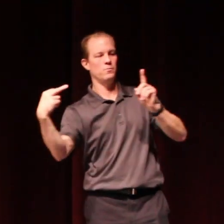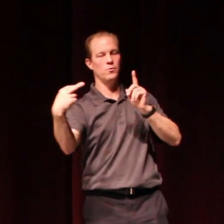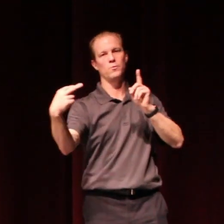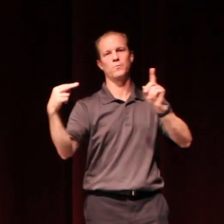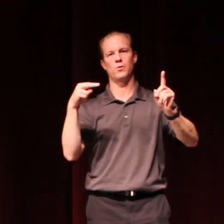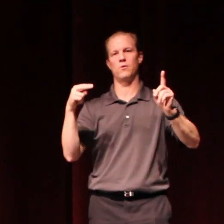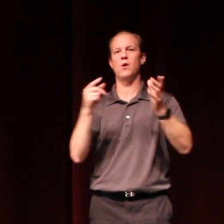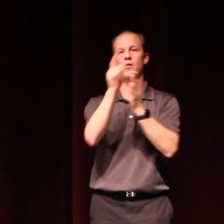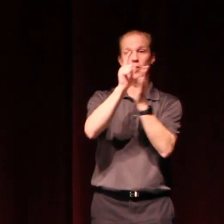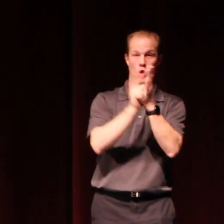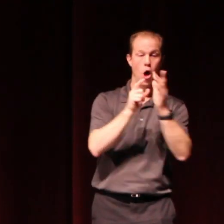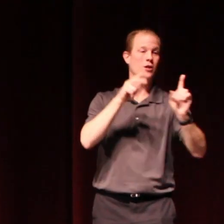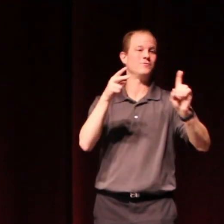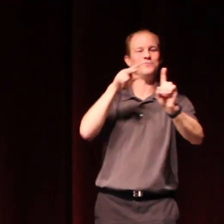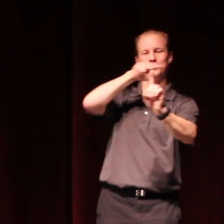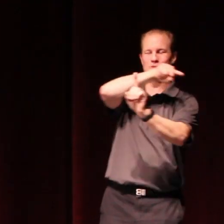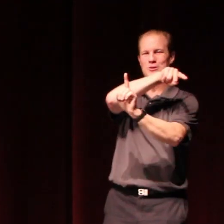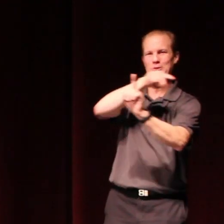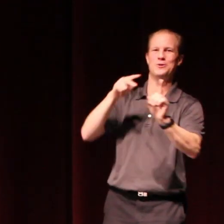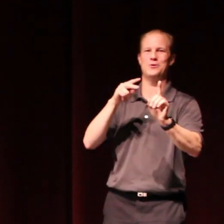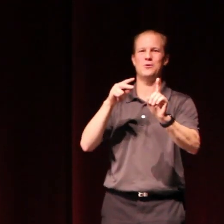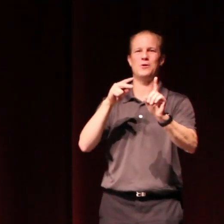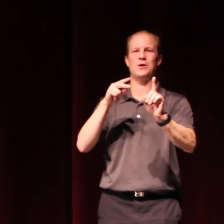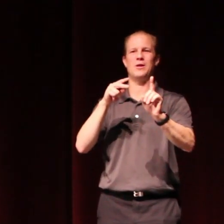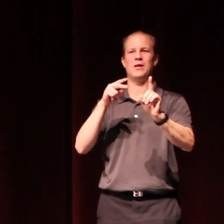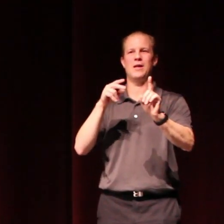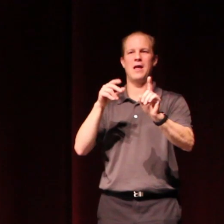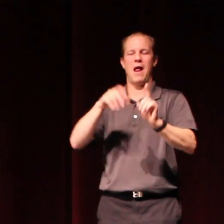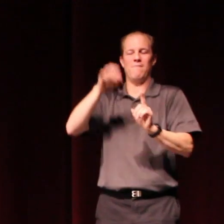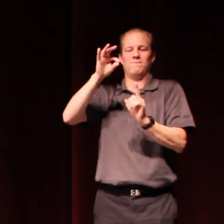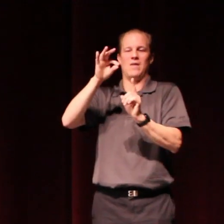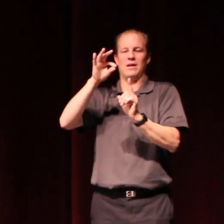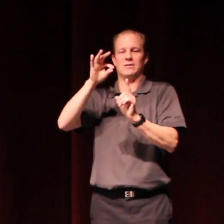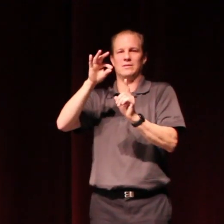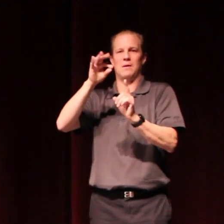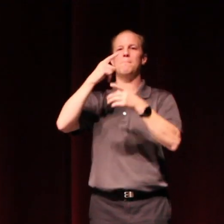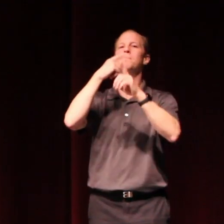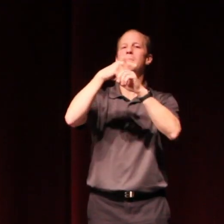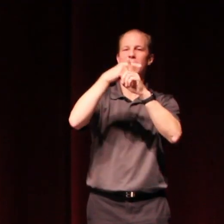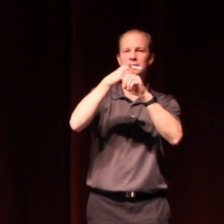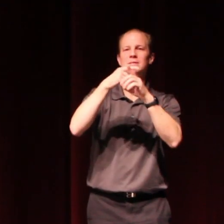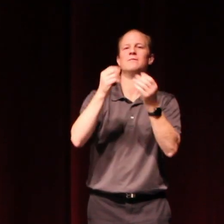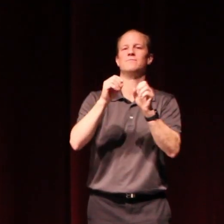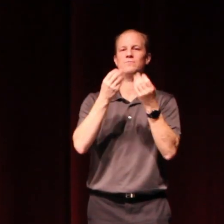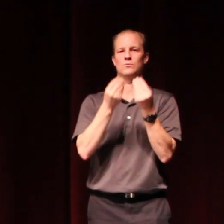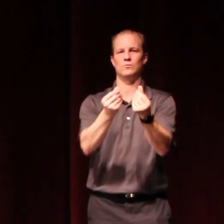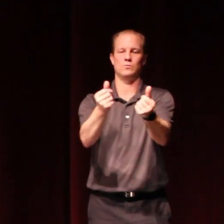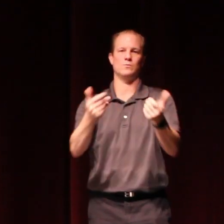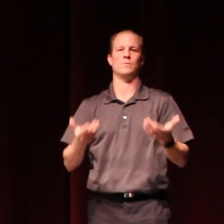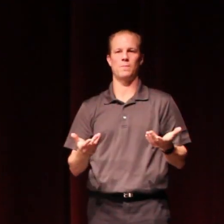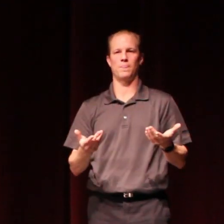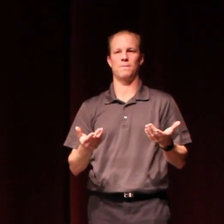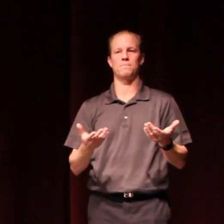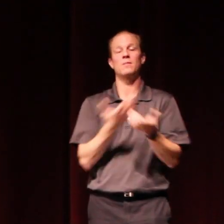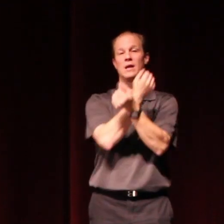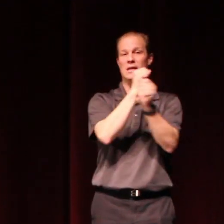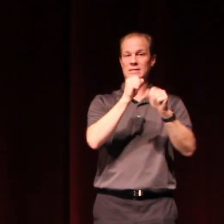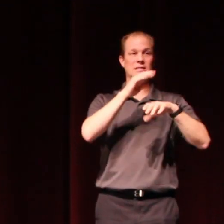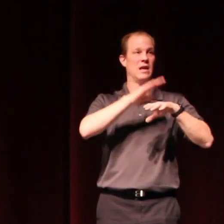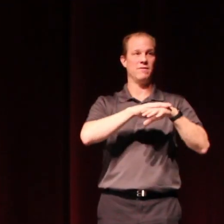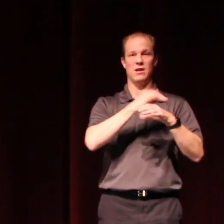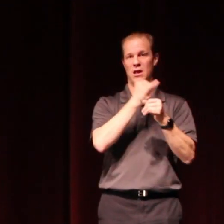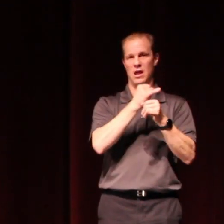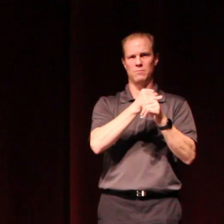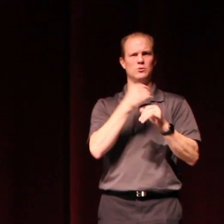perspective, and come out with a positive outcome. Safety on campus has always been a priority for